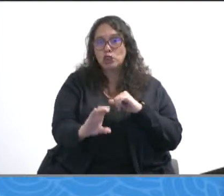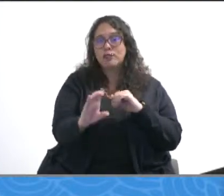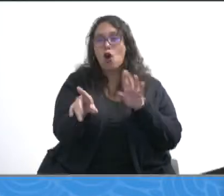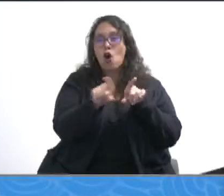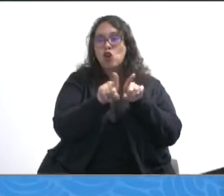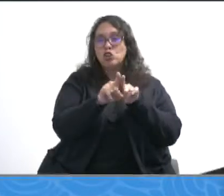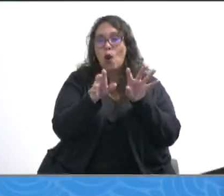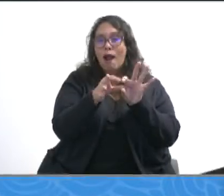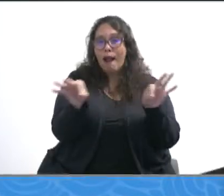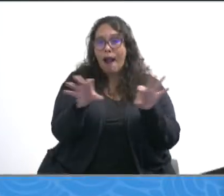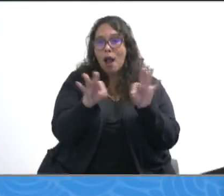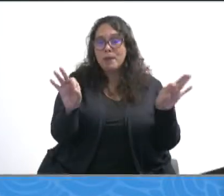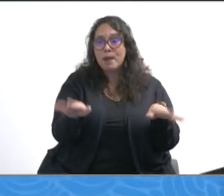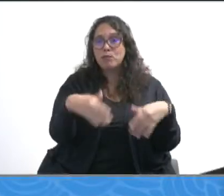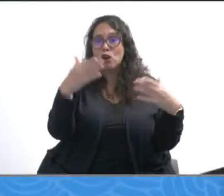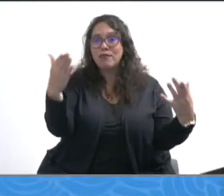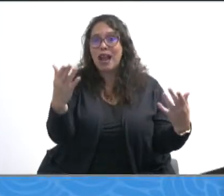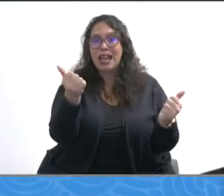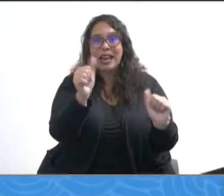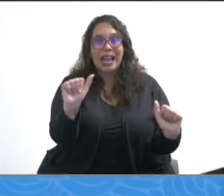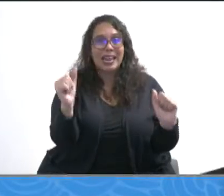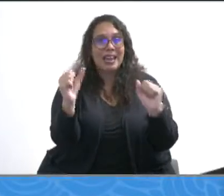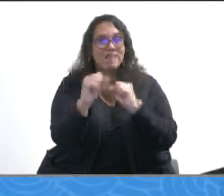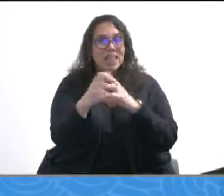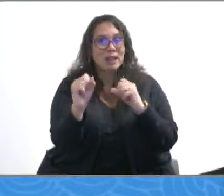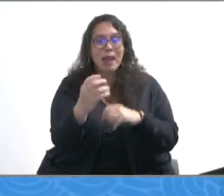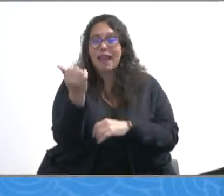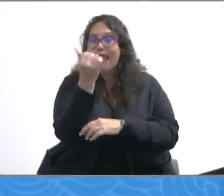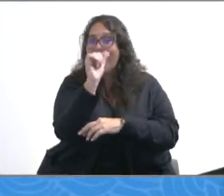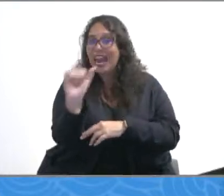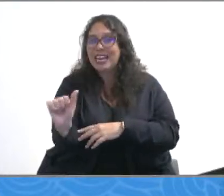that you can go ahead and provide any feedback, anything that you didn't think of